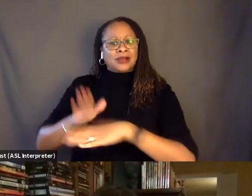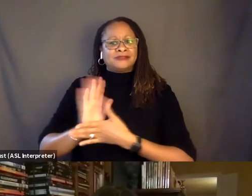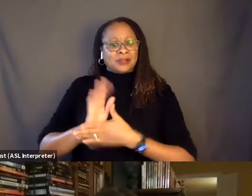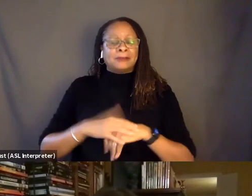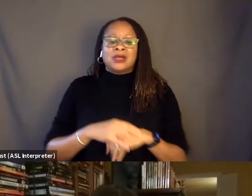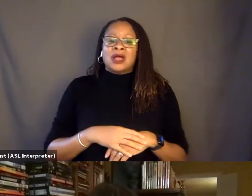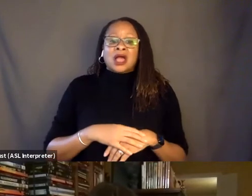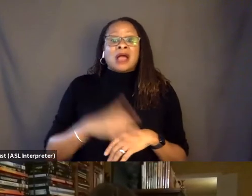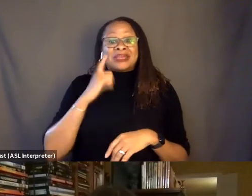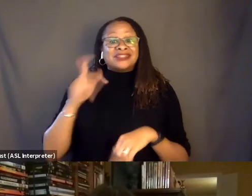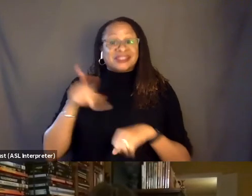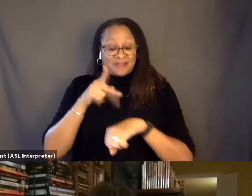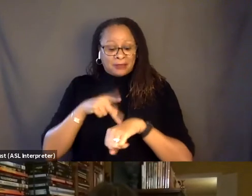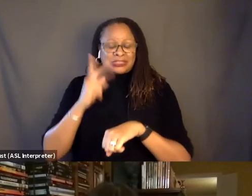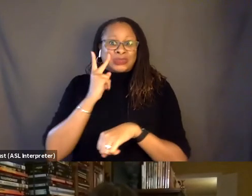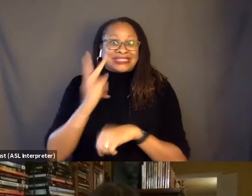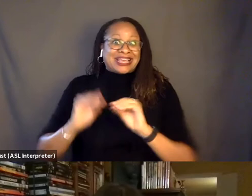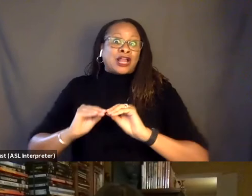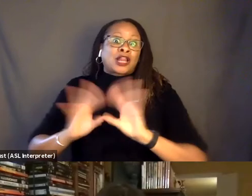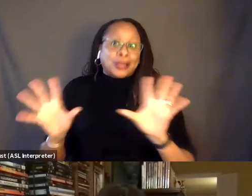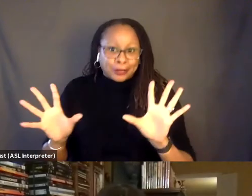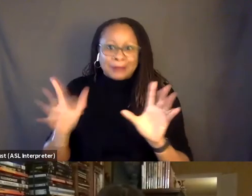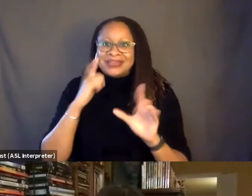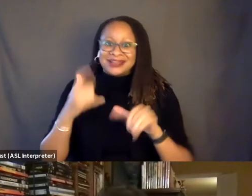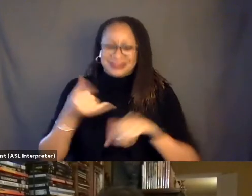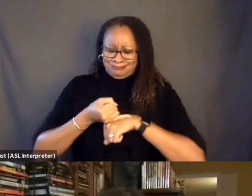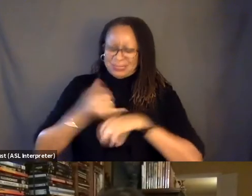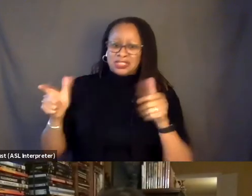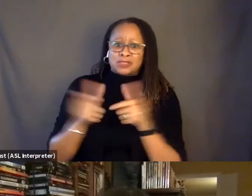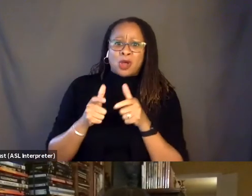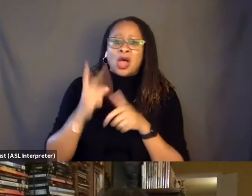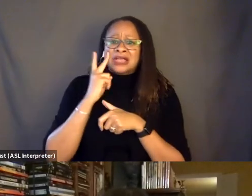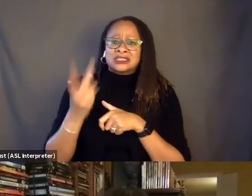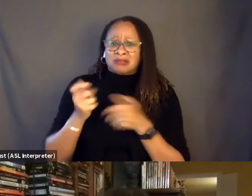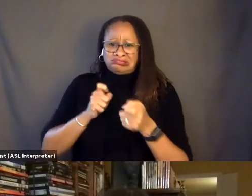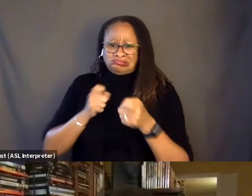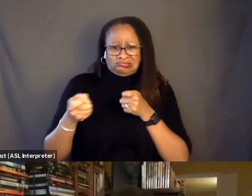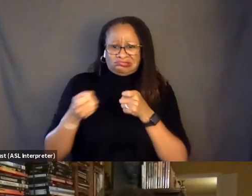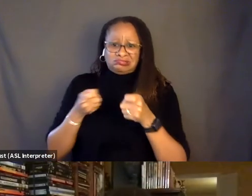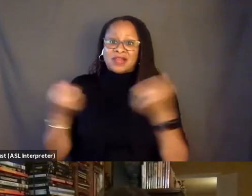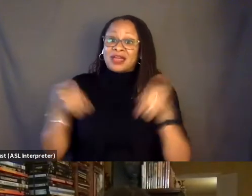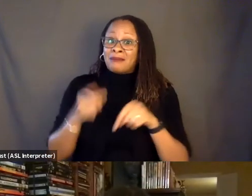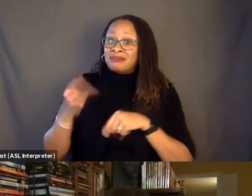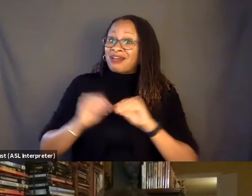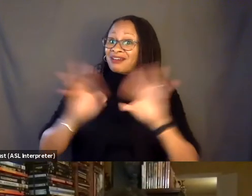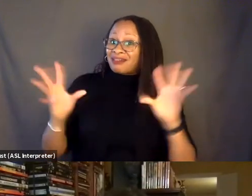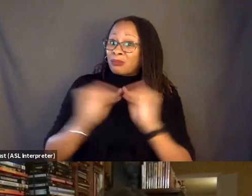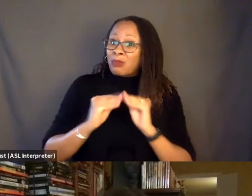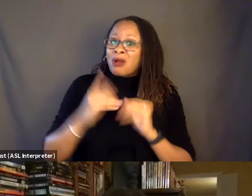you can see clearly what goes on, right? All the machinations that are happening are clear, because it's a smaller place.